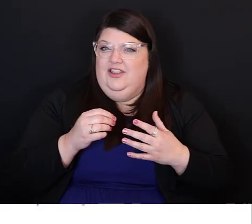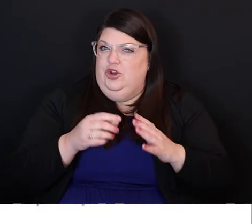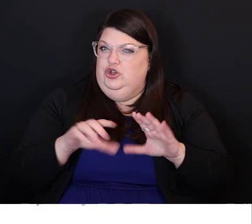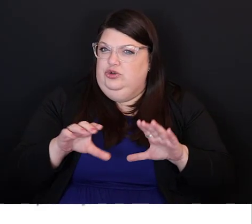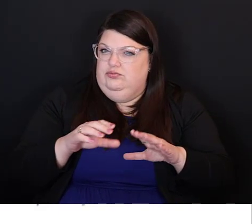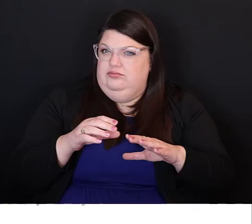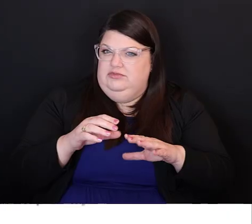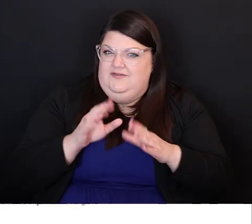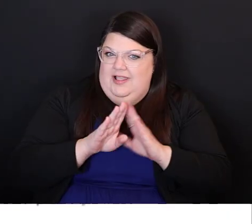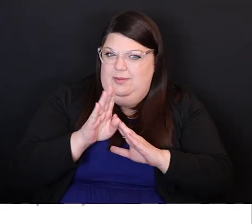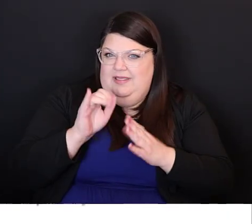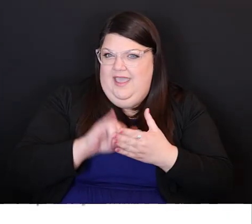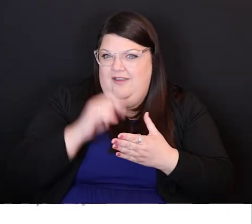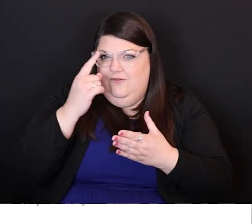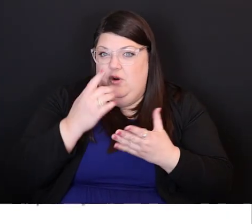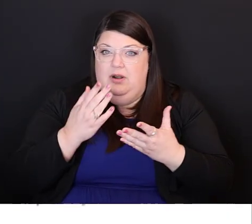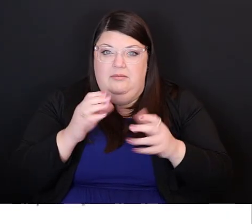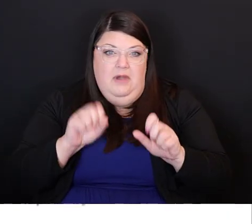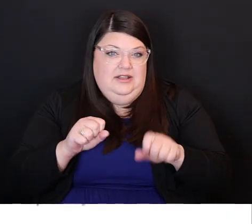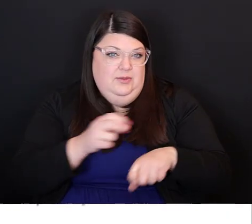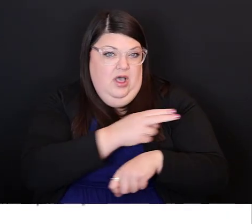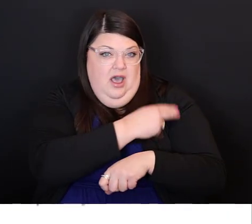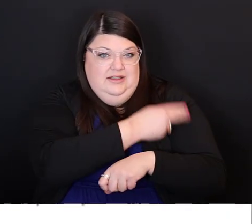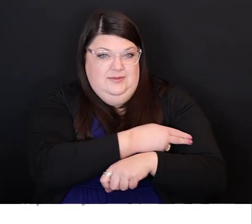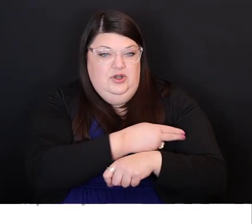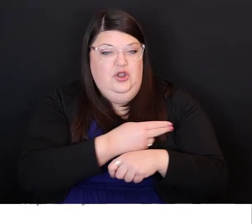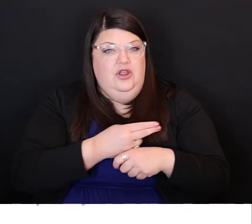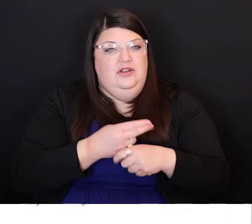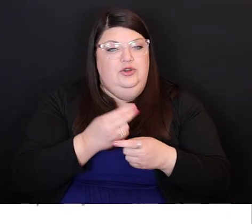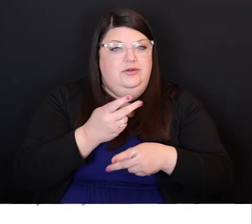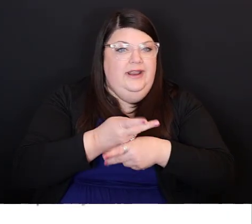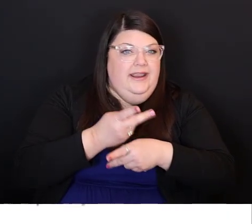But it's easy to see how this could one day make its way into people's homes or